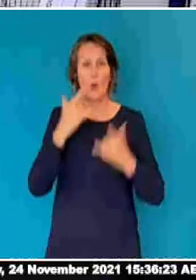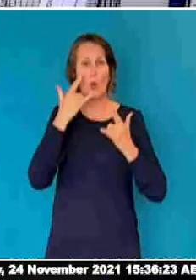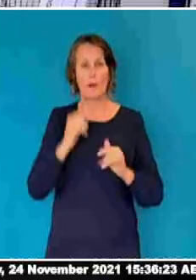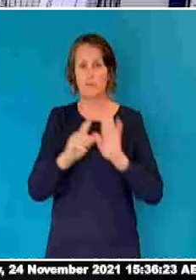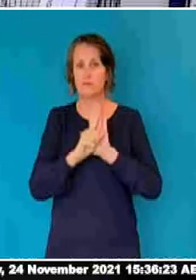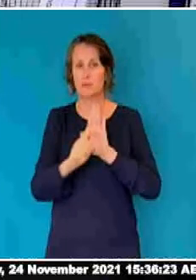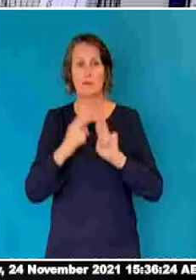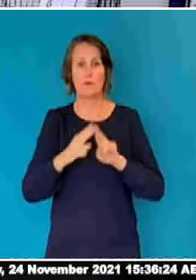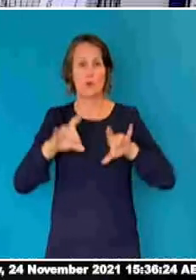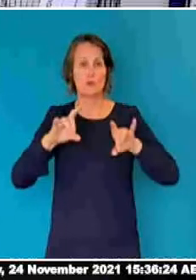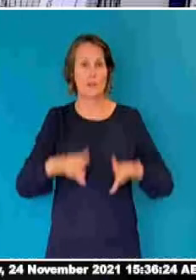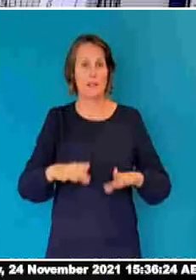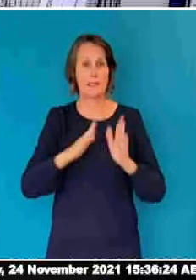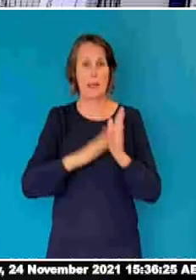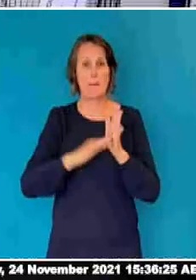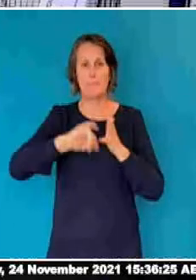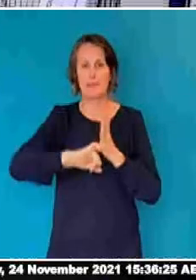and Australia Post. CHAIR: Yes, thank you very much.